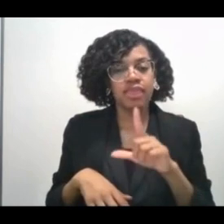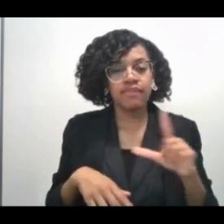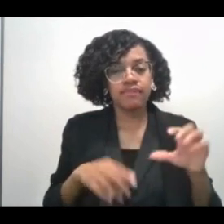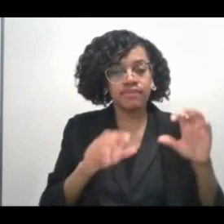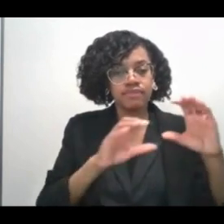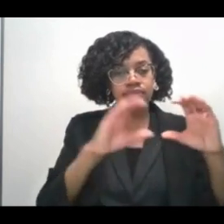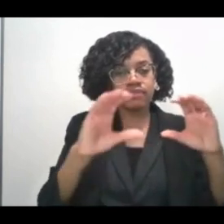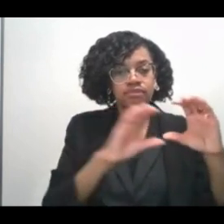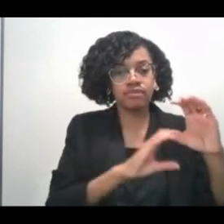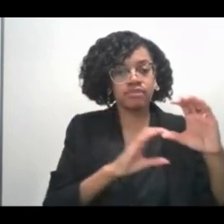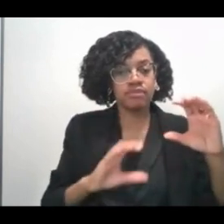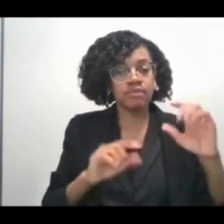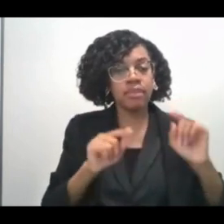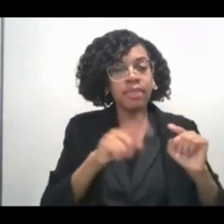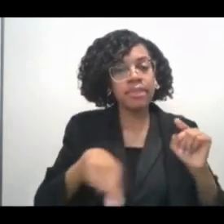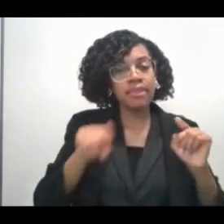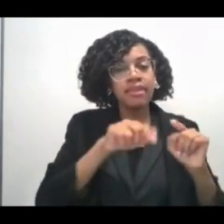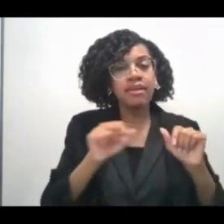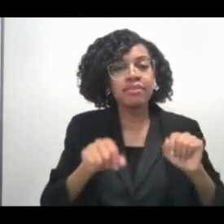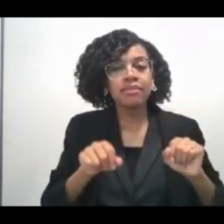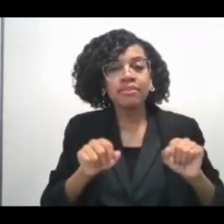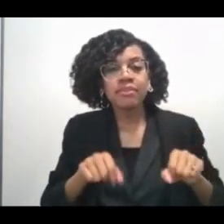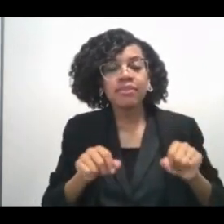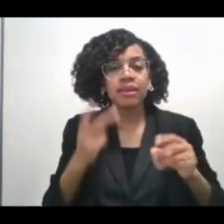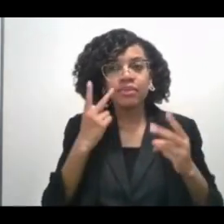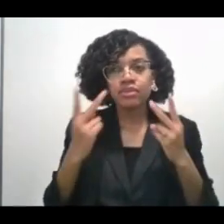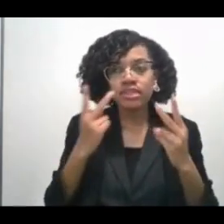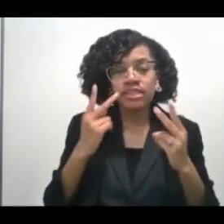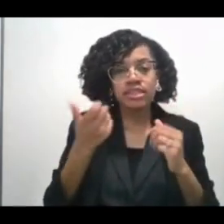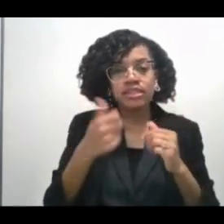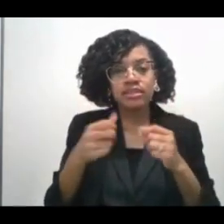communities and businesses in your region, or a whole business